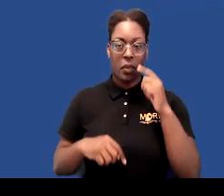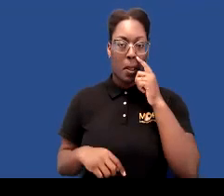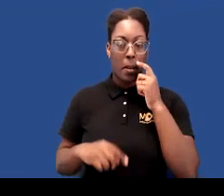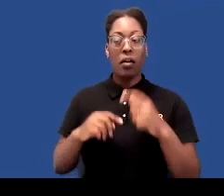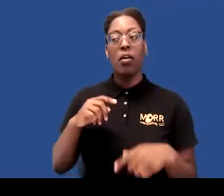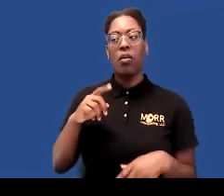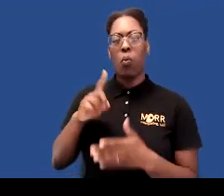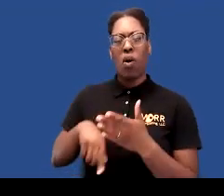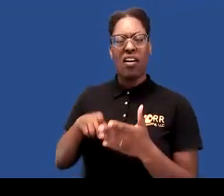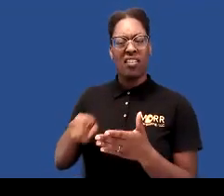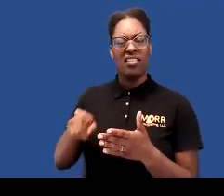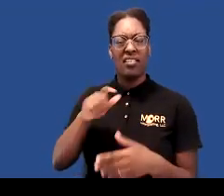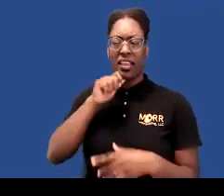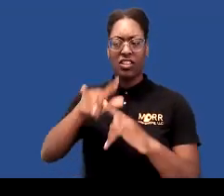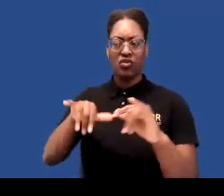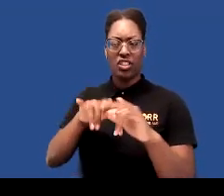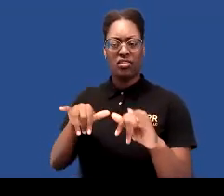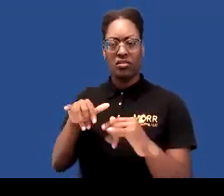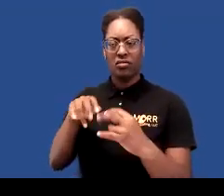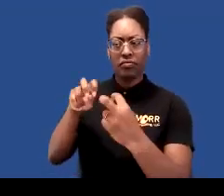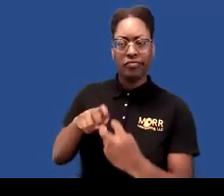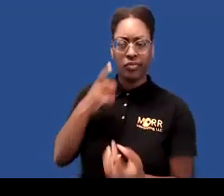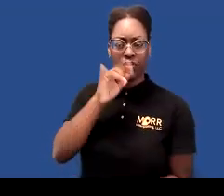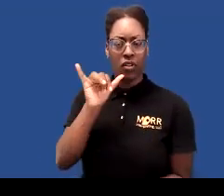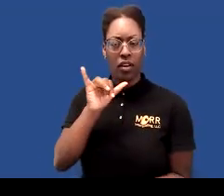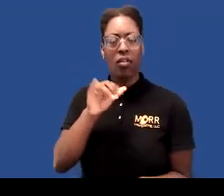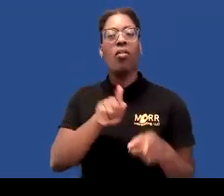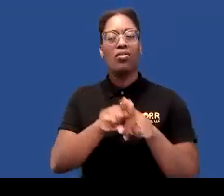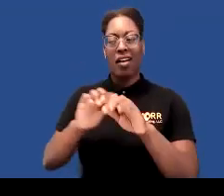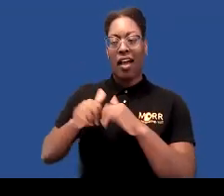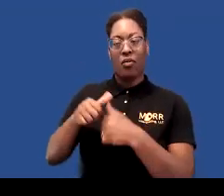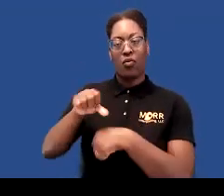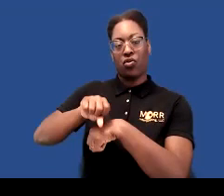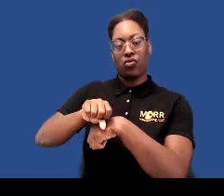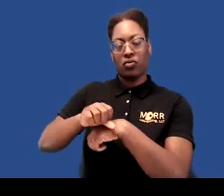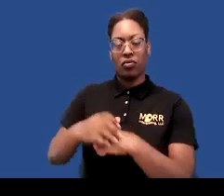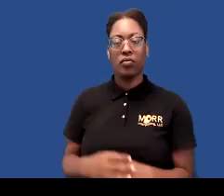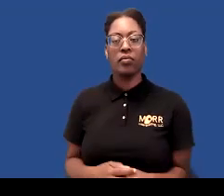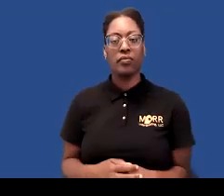but how one typically works. Let me walk you through how I might modify each of these items, though. So since I'm focusing on writing centers